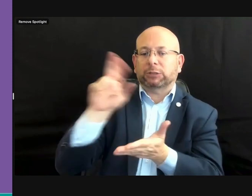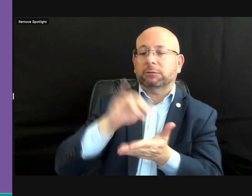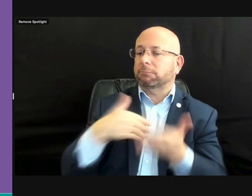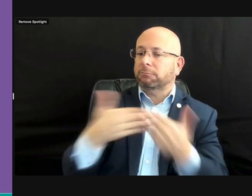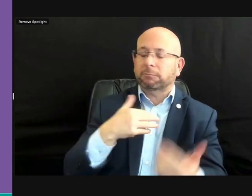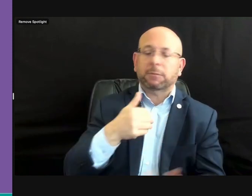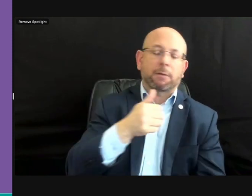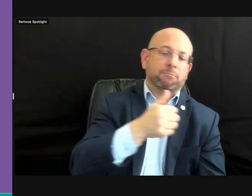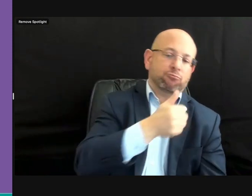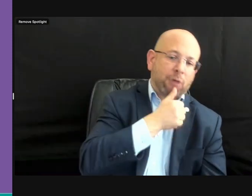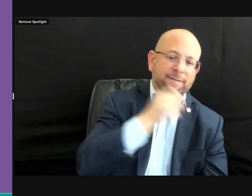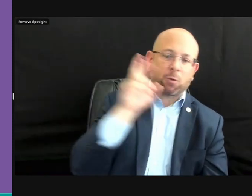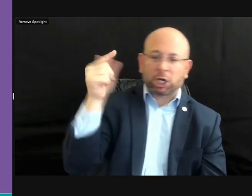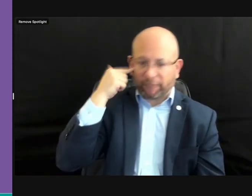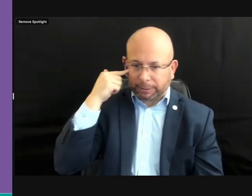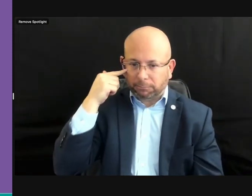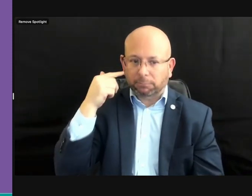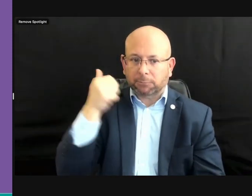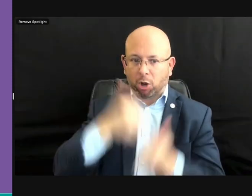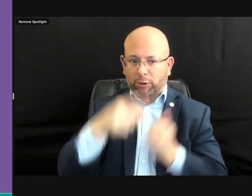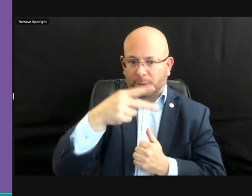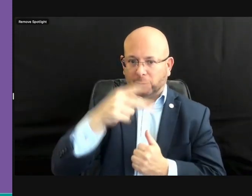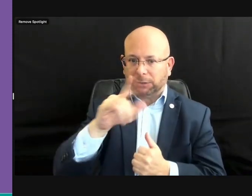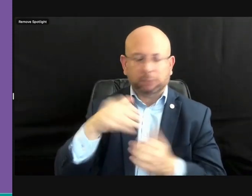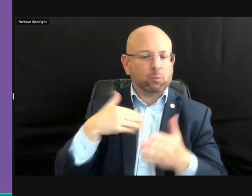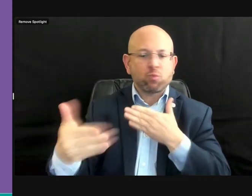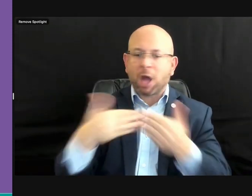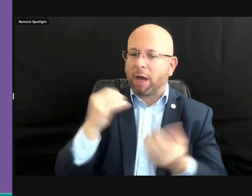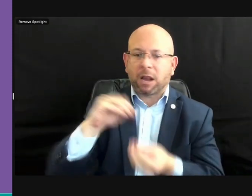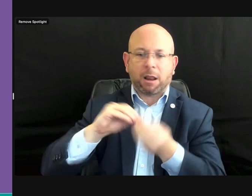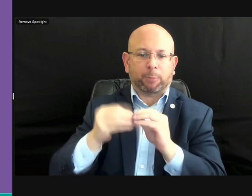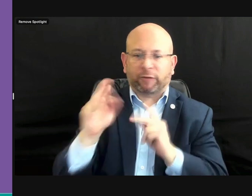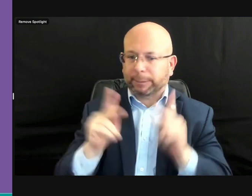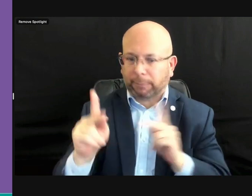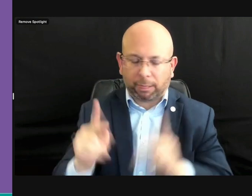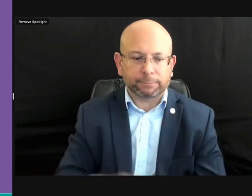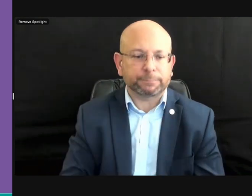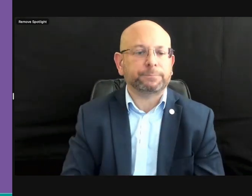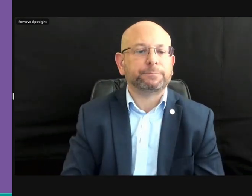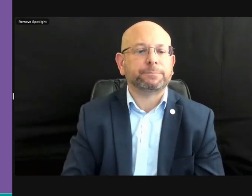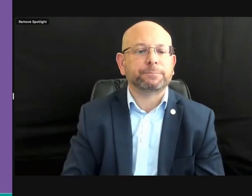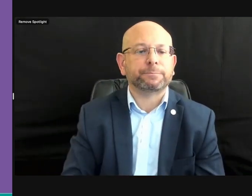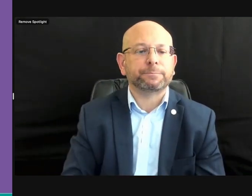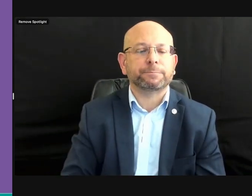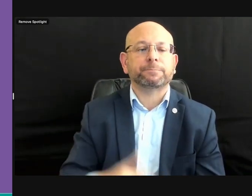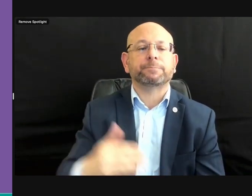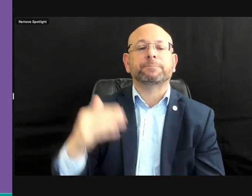and universities regardless if they are private or public and regardless of the number of employees.